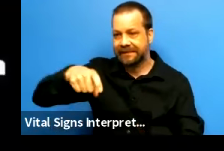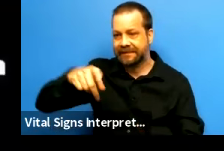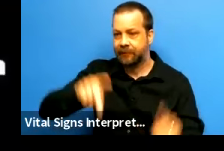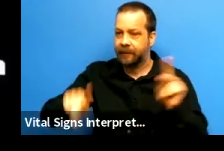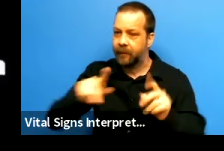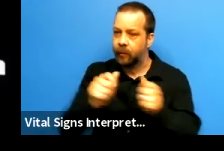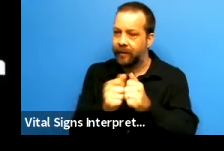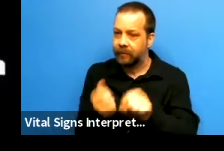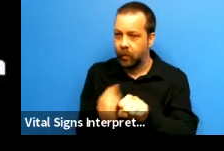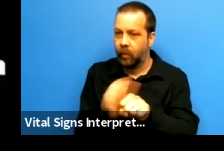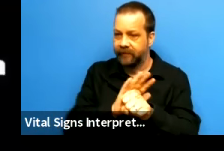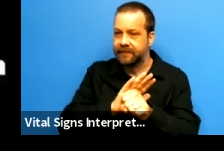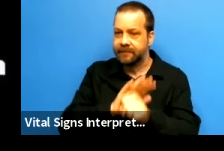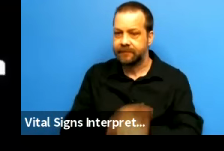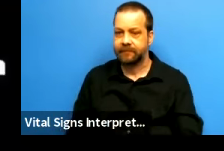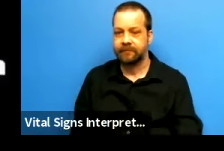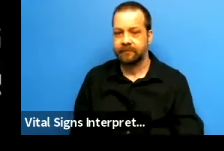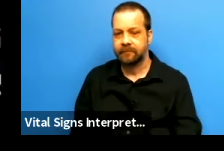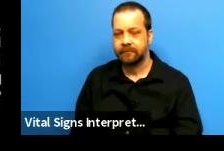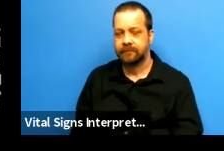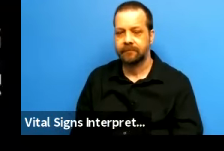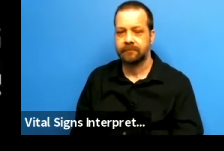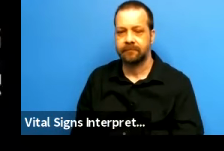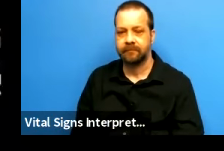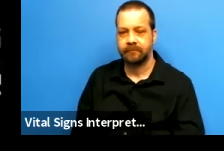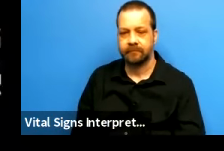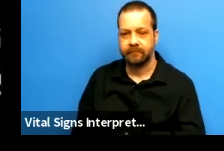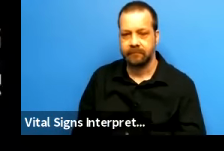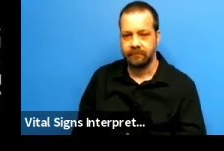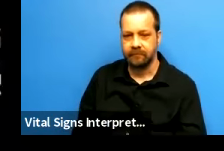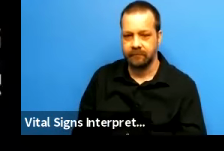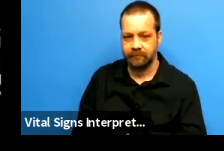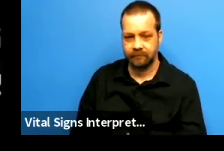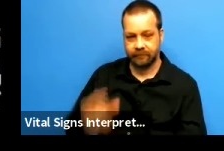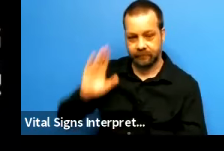We'll move on to the next slide. I am Carolyn Philips.